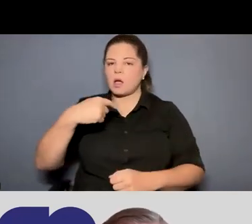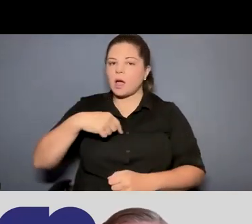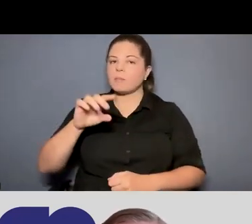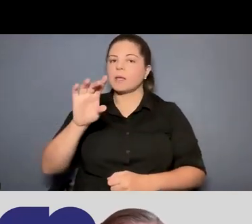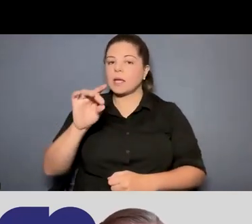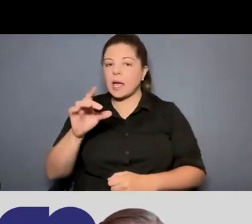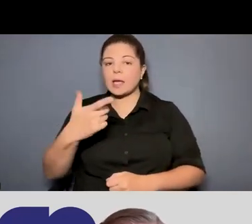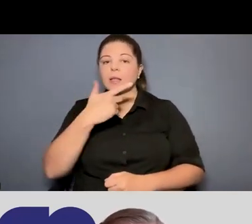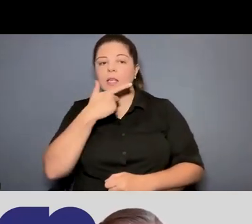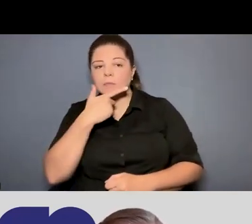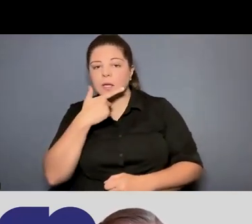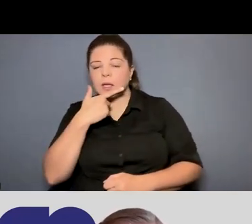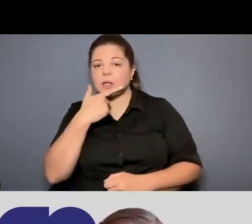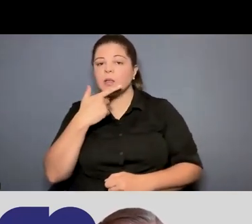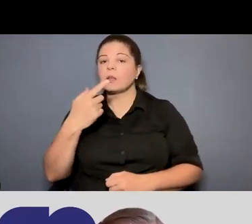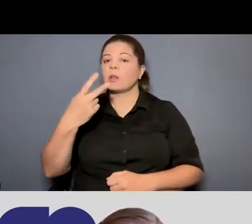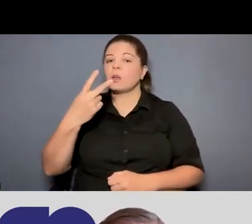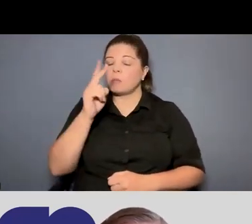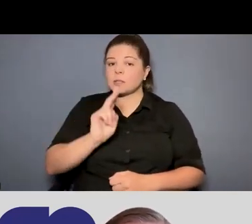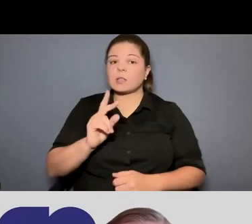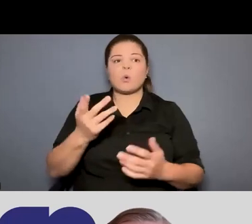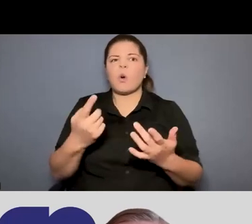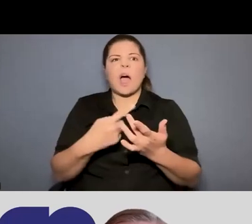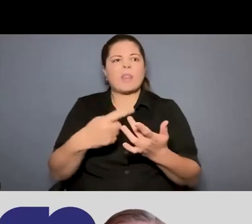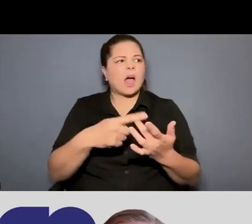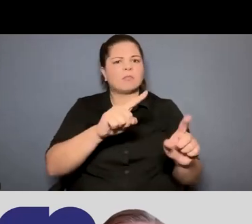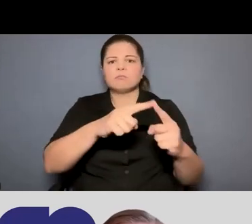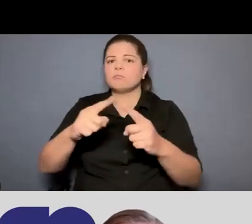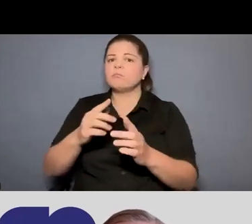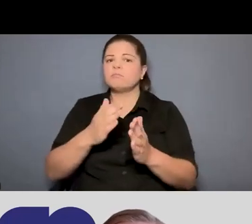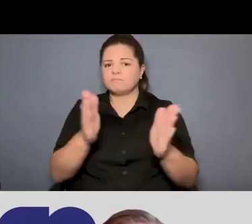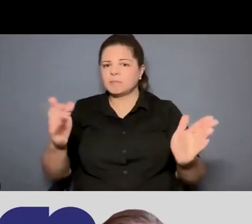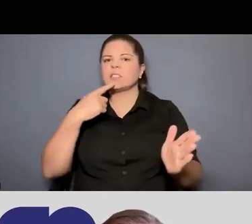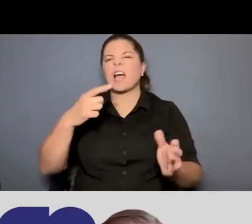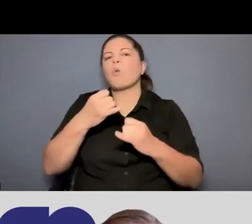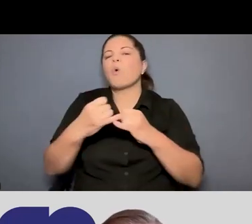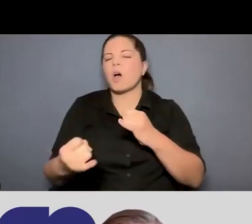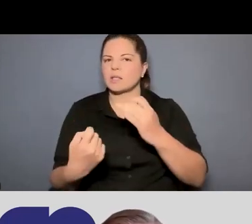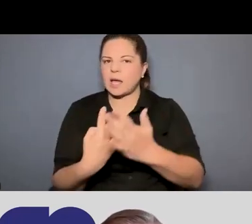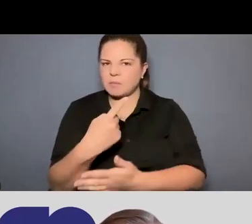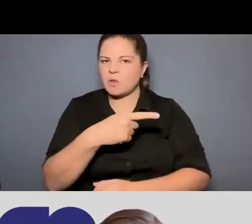or other diverse sexual orientations. What we identified was that the onus has